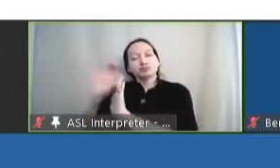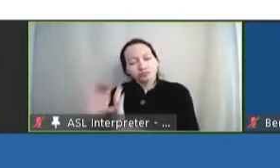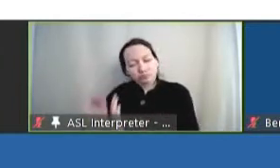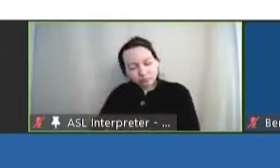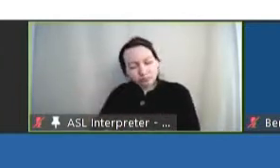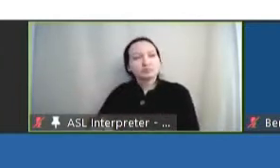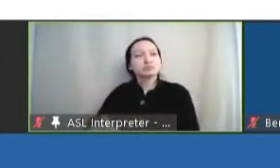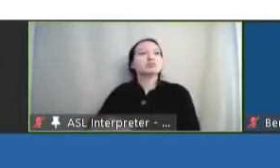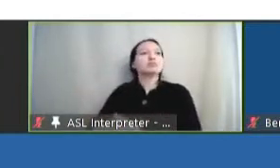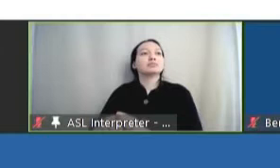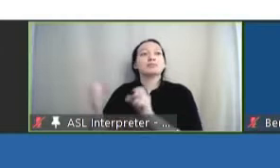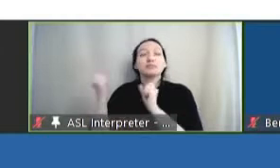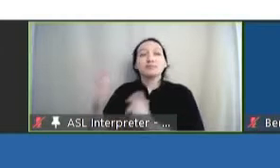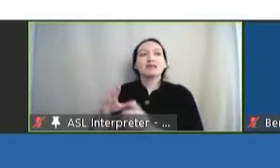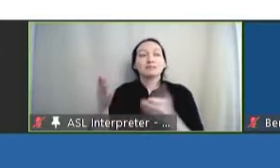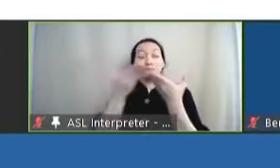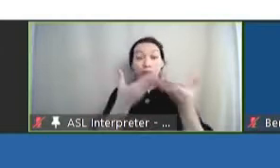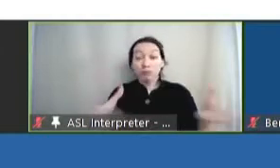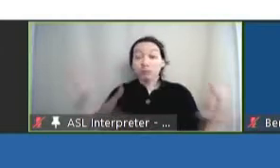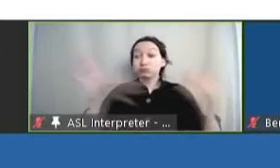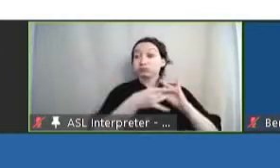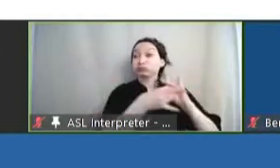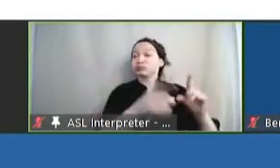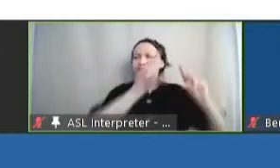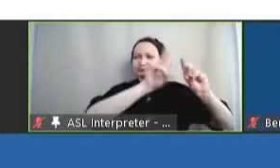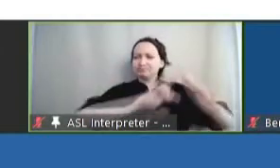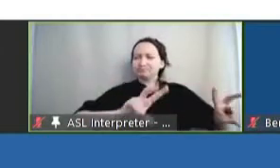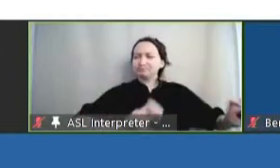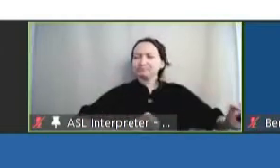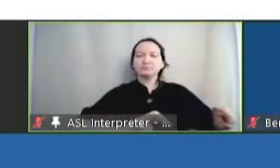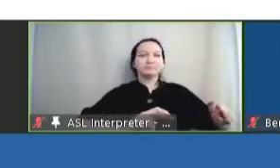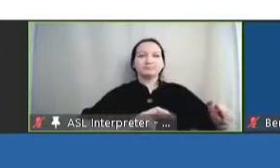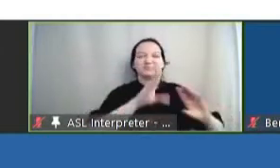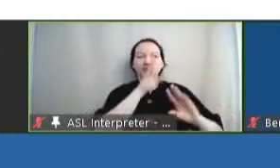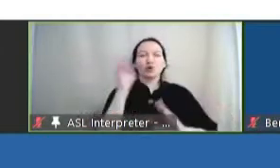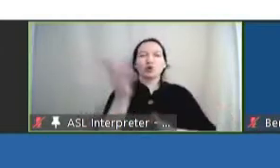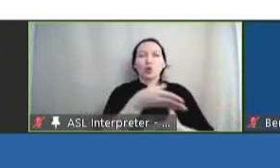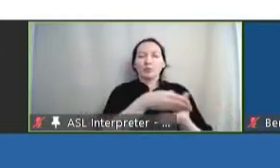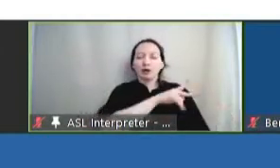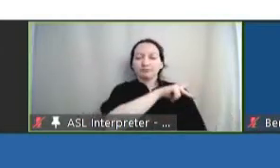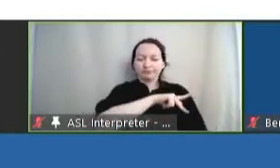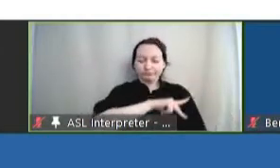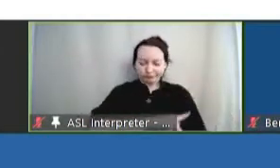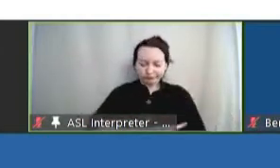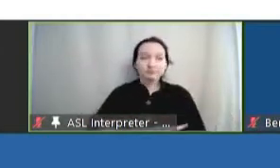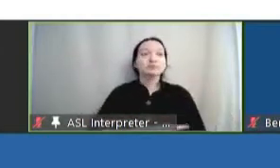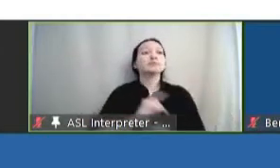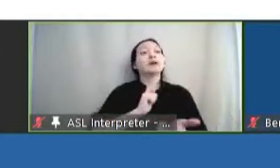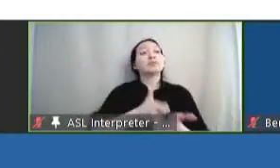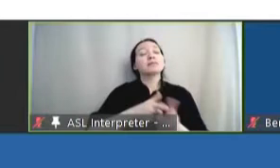many of the broader vaccine-related analyses. We do plan to conduct an updated analysis with data